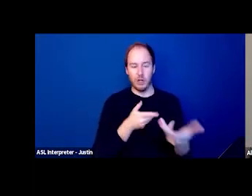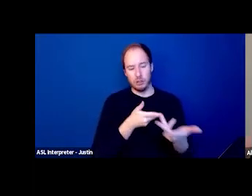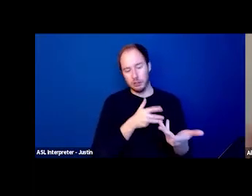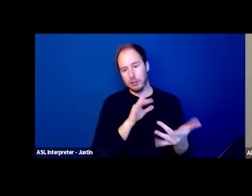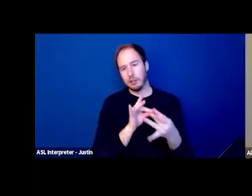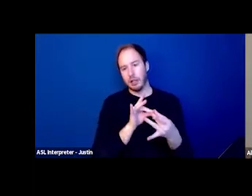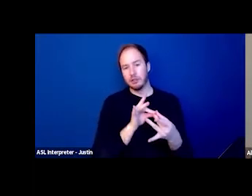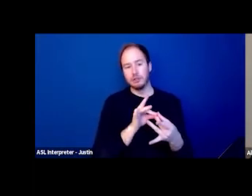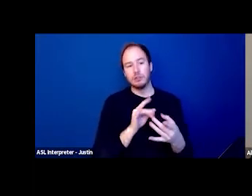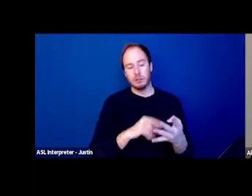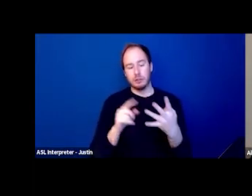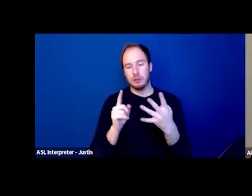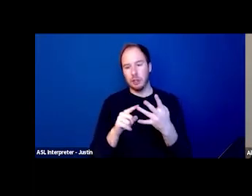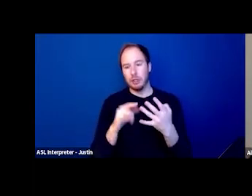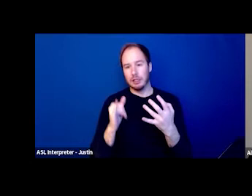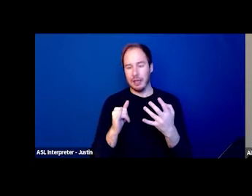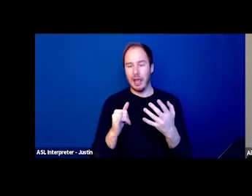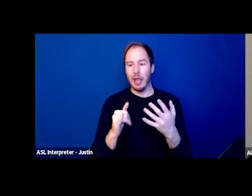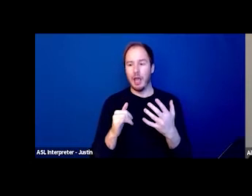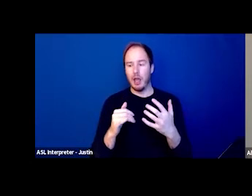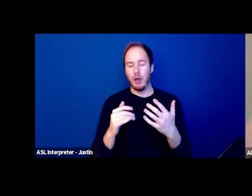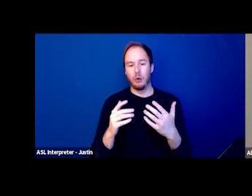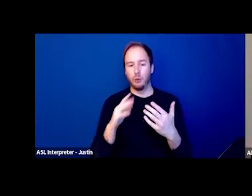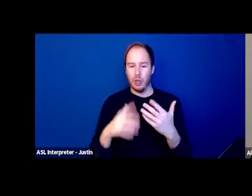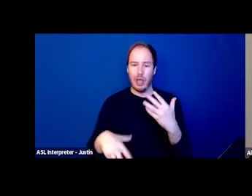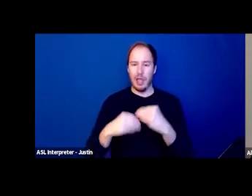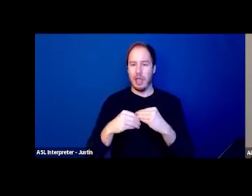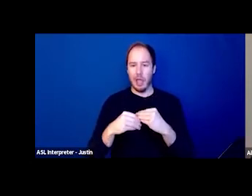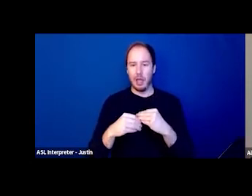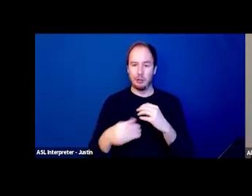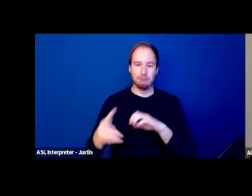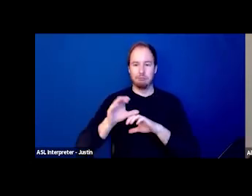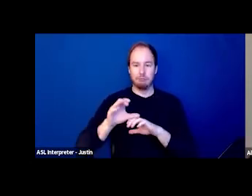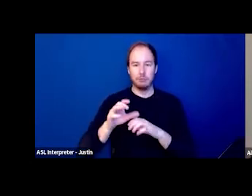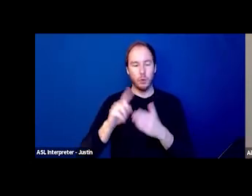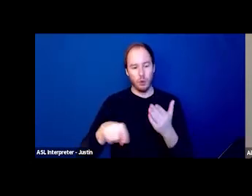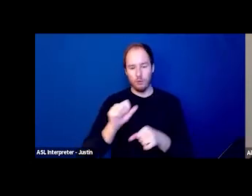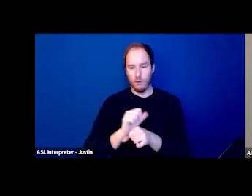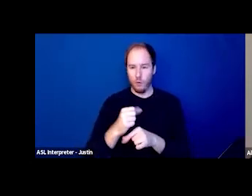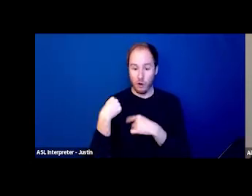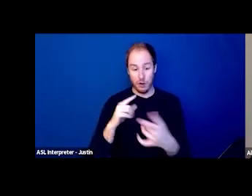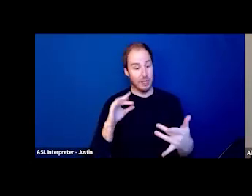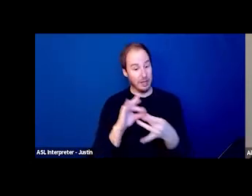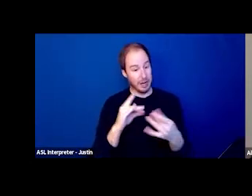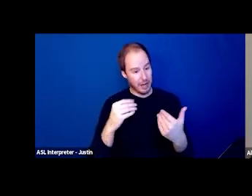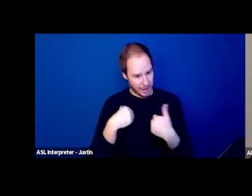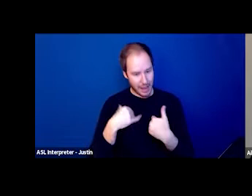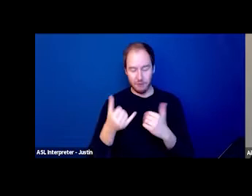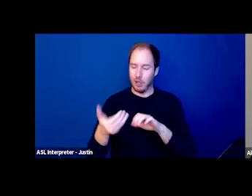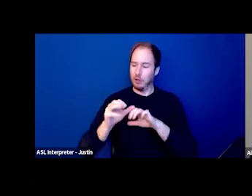and our session today builds on that foundation, and really building on that work that you've done to make that connection with people experiencing homelessness